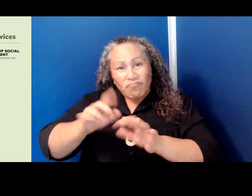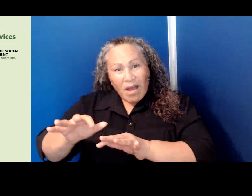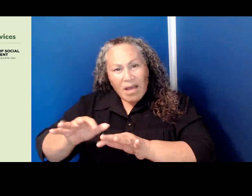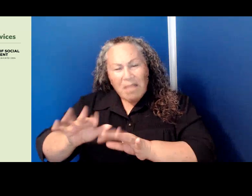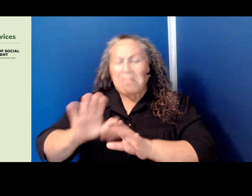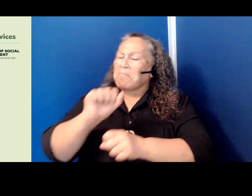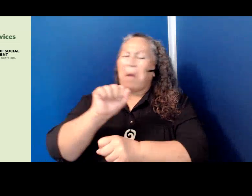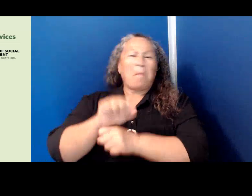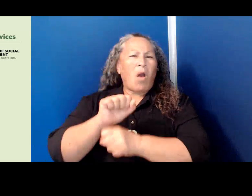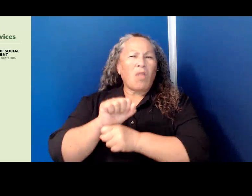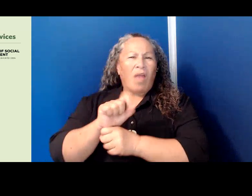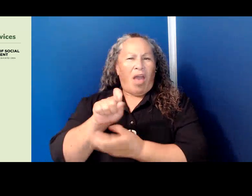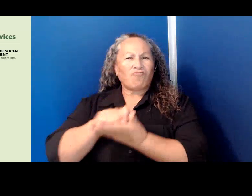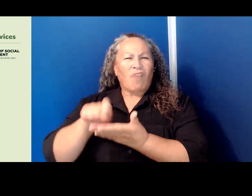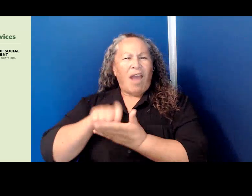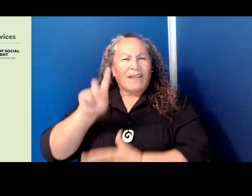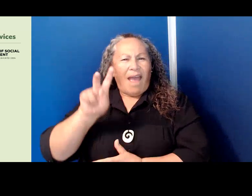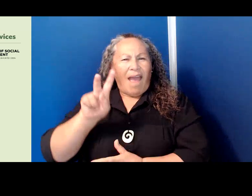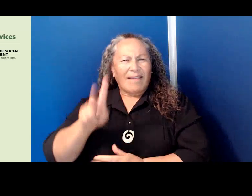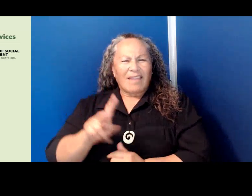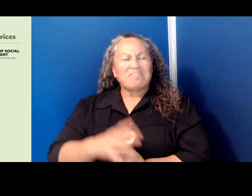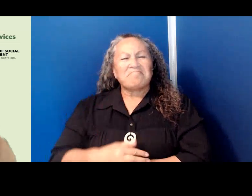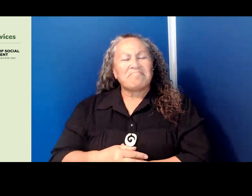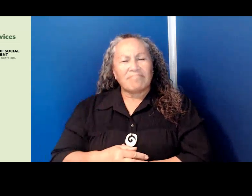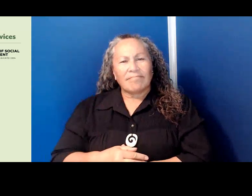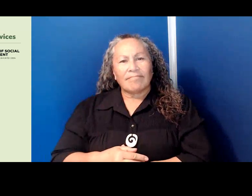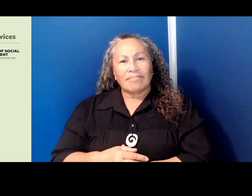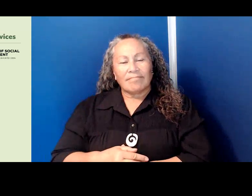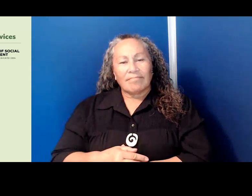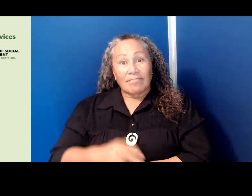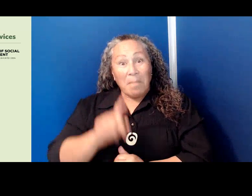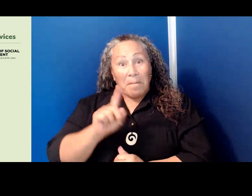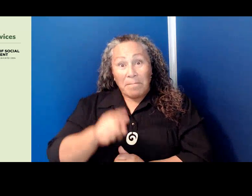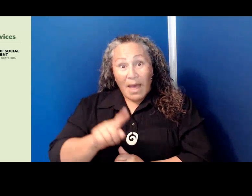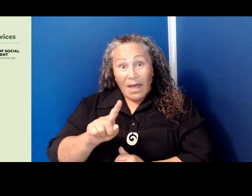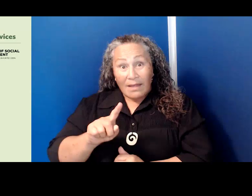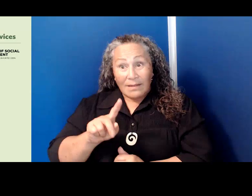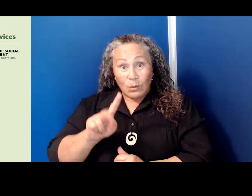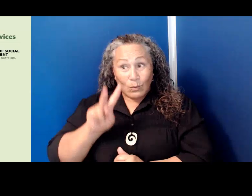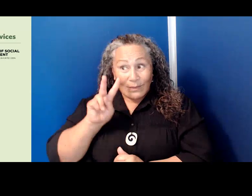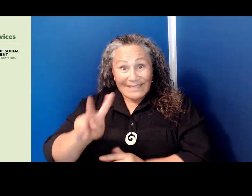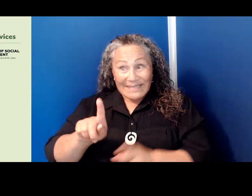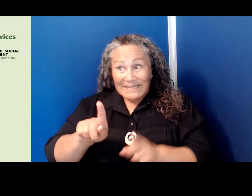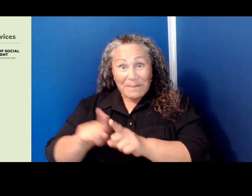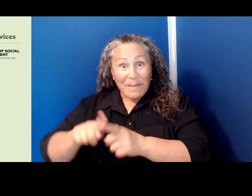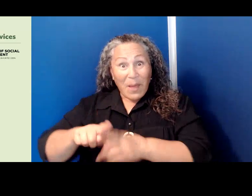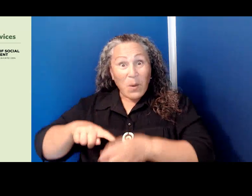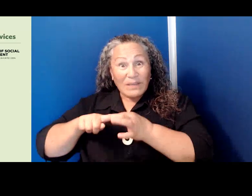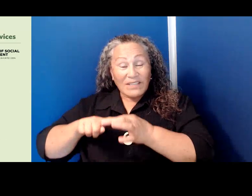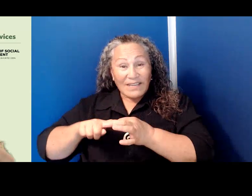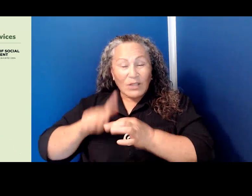write it again. Instead, you can support that question by using the vote up arrow. So that's